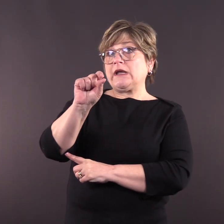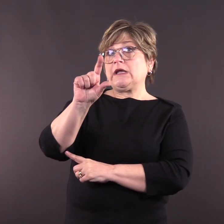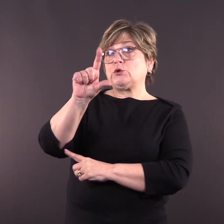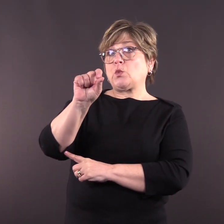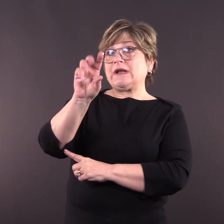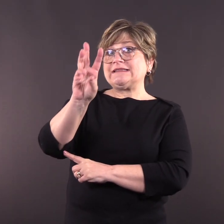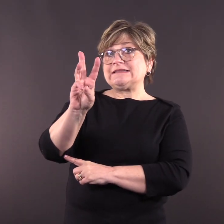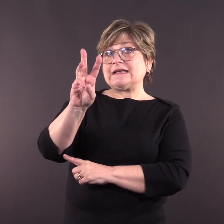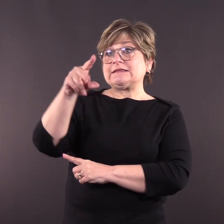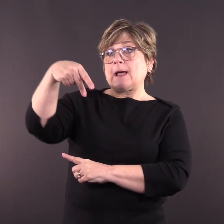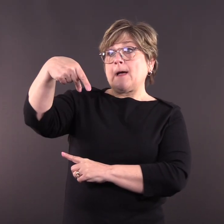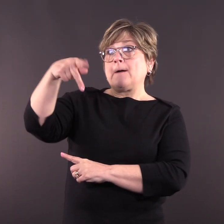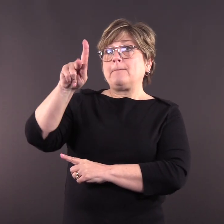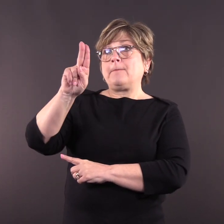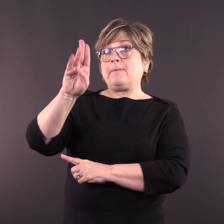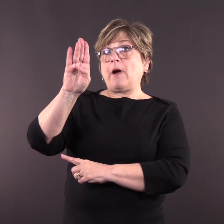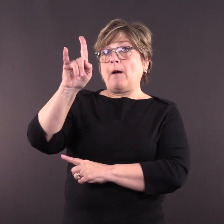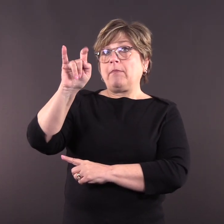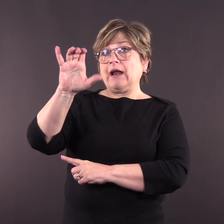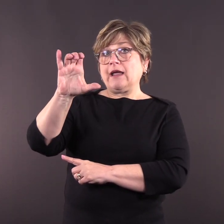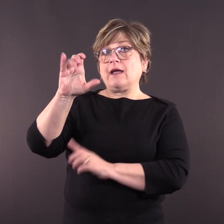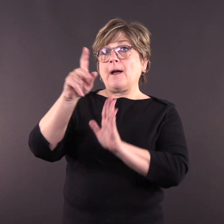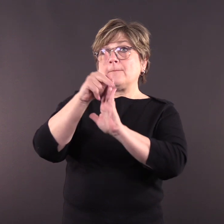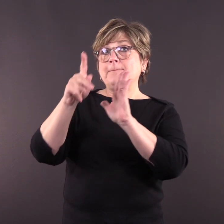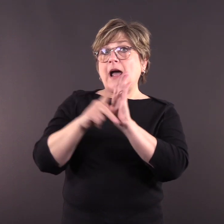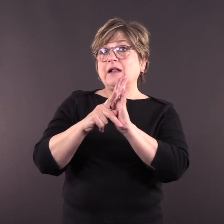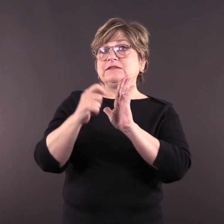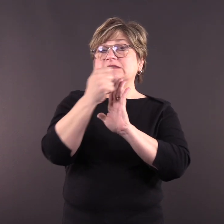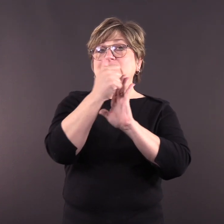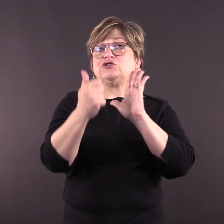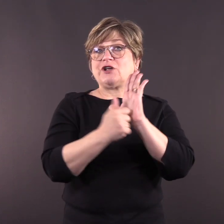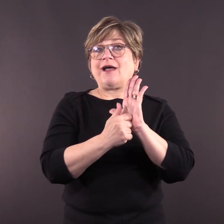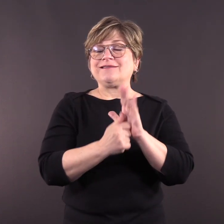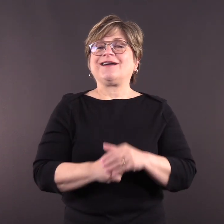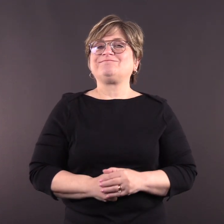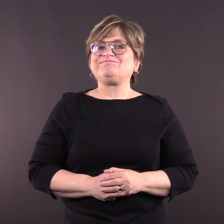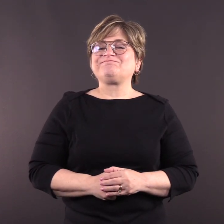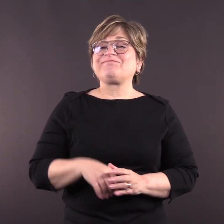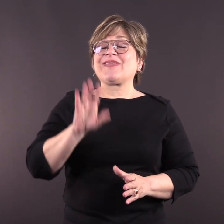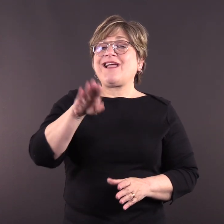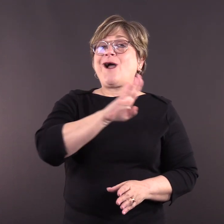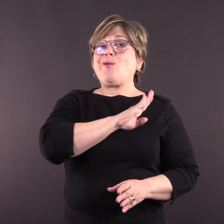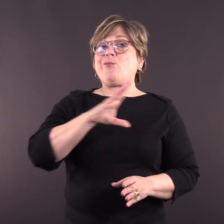2026 public policy agenda.